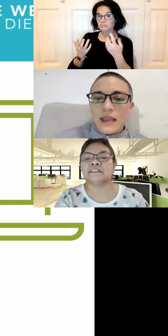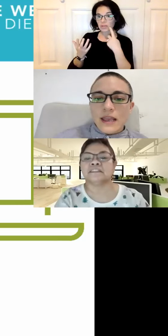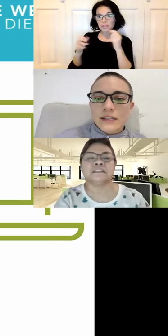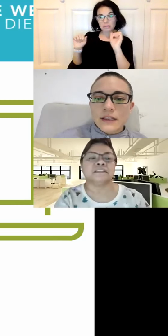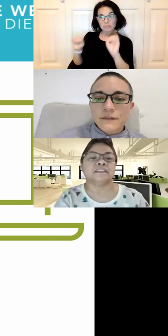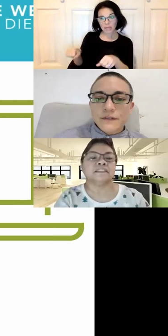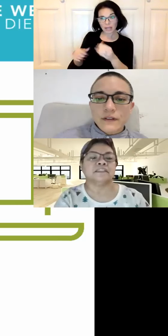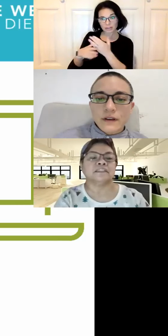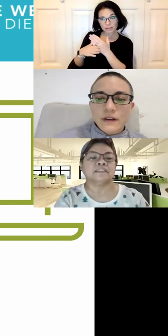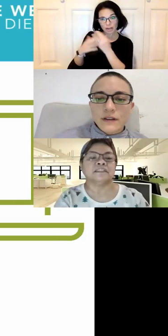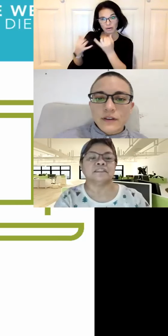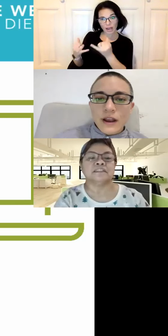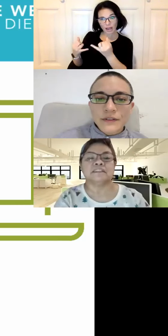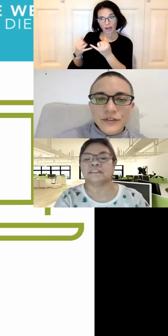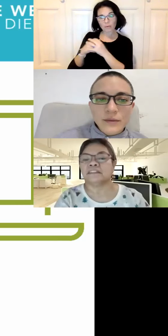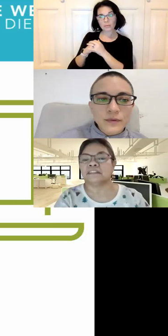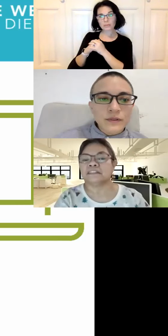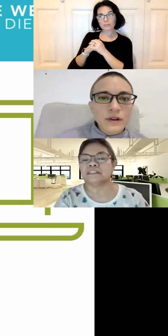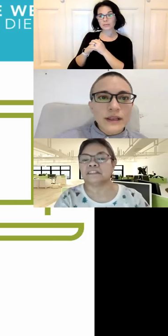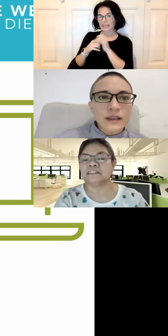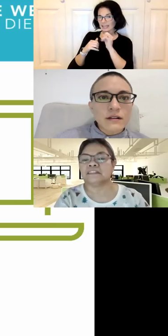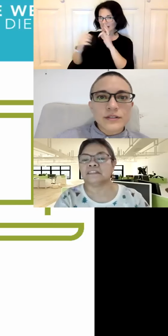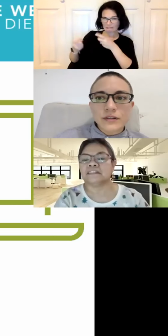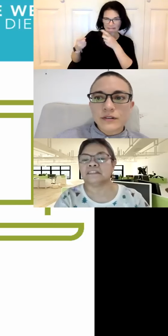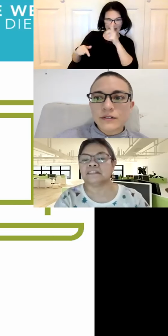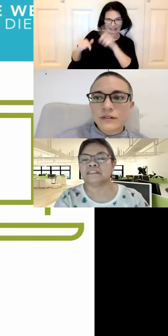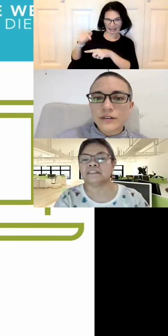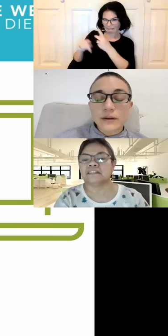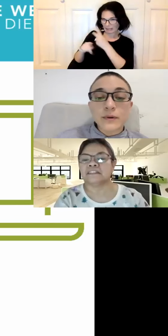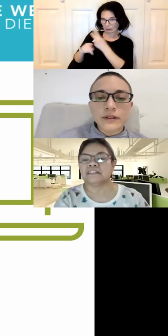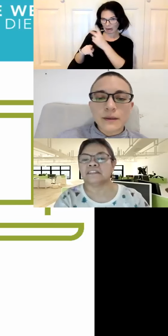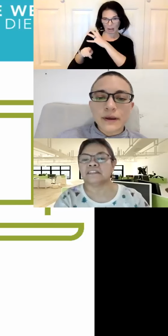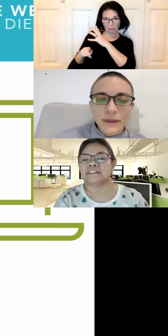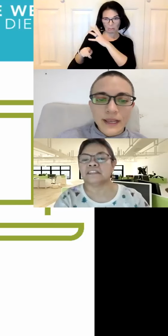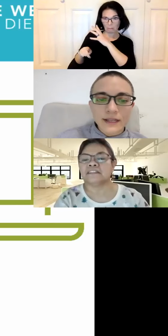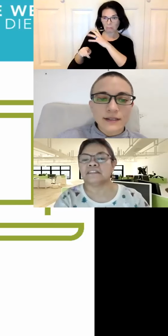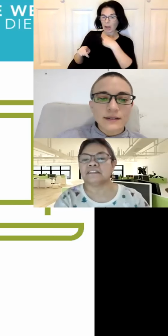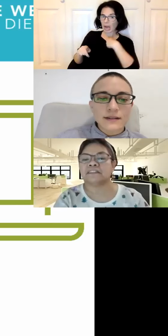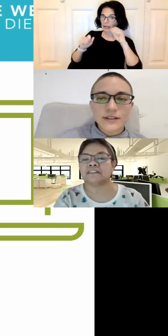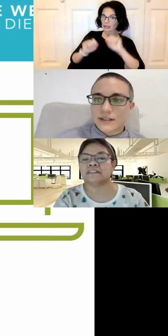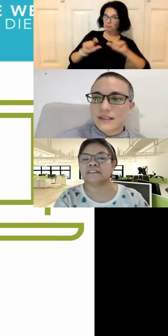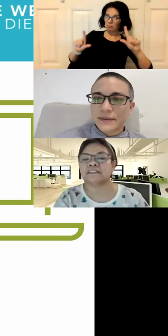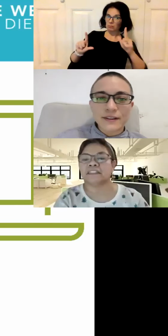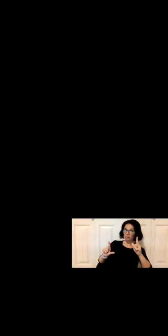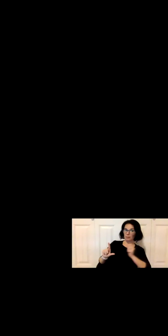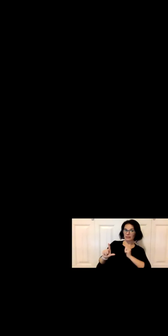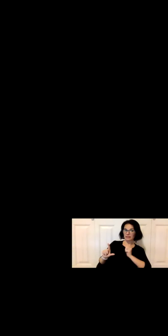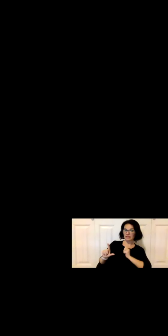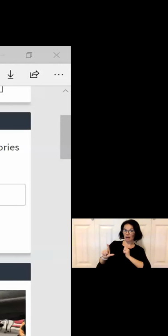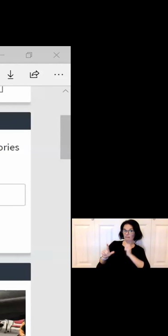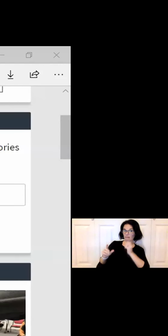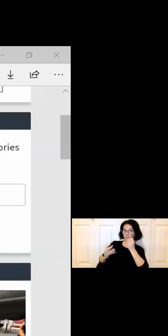and if you're having trouble, I can also try to pull it up on my end Can you see that?